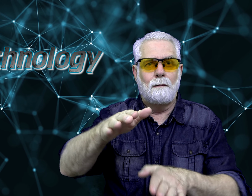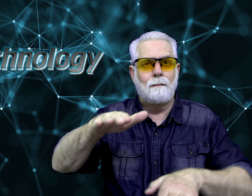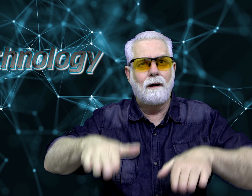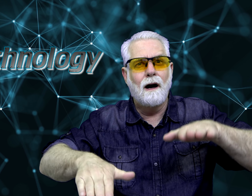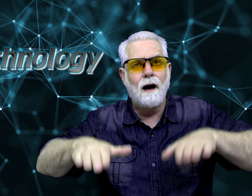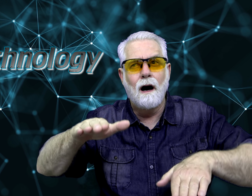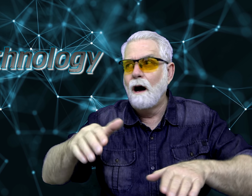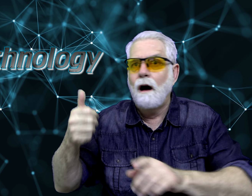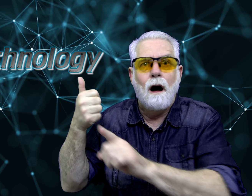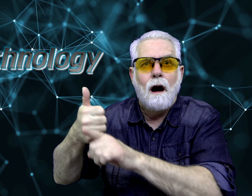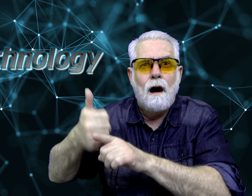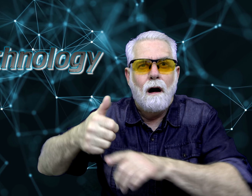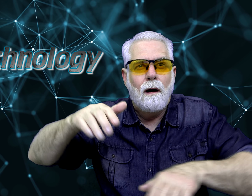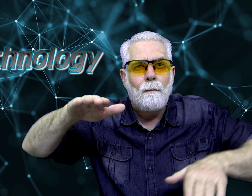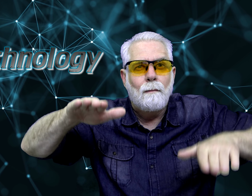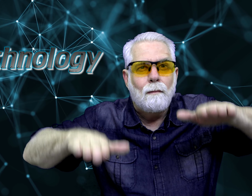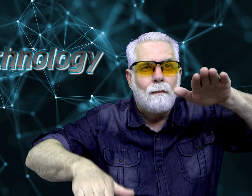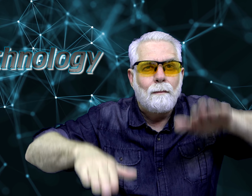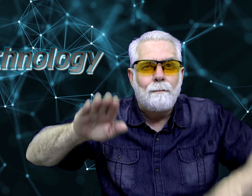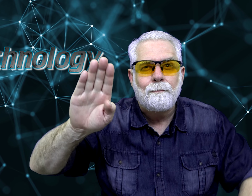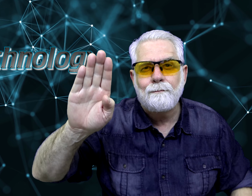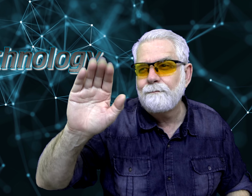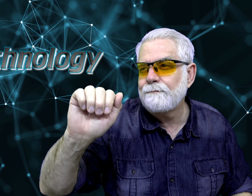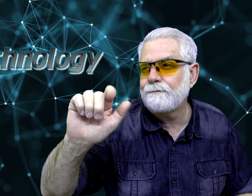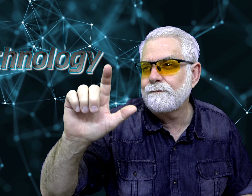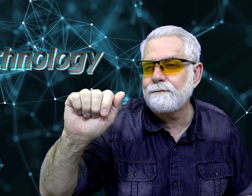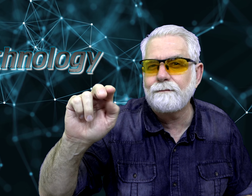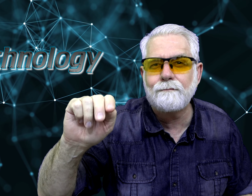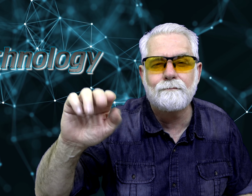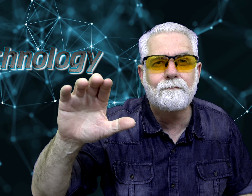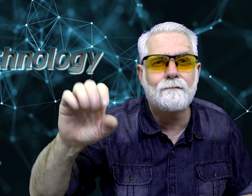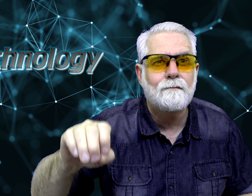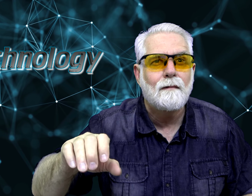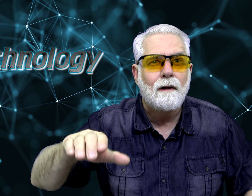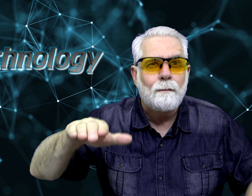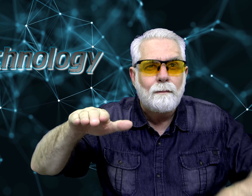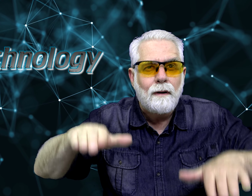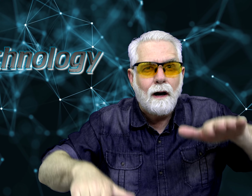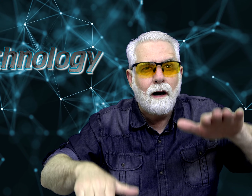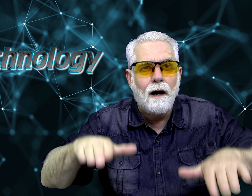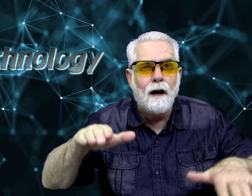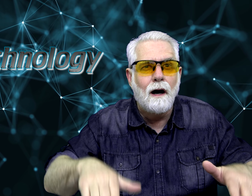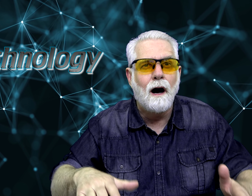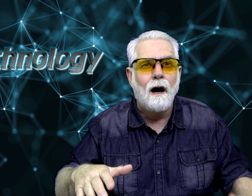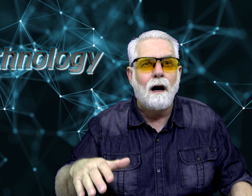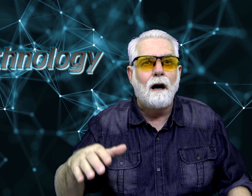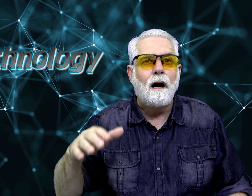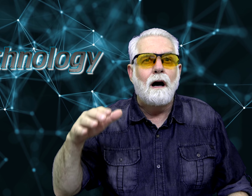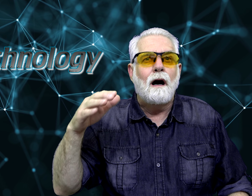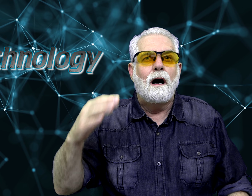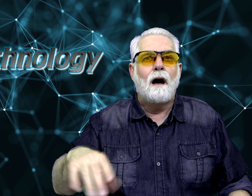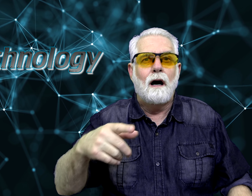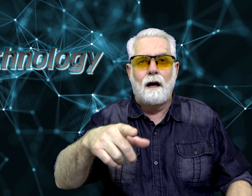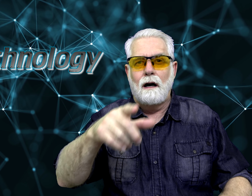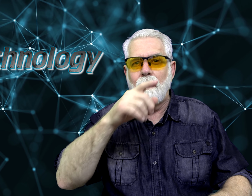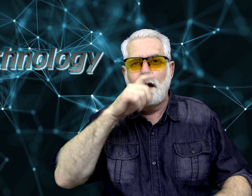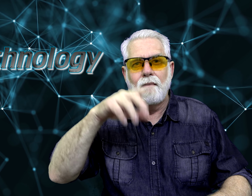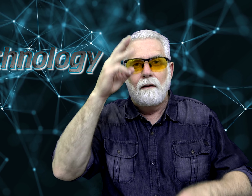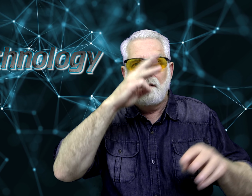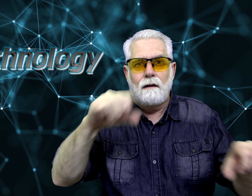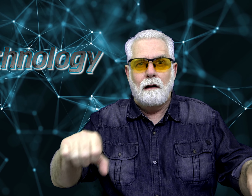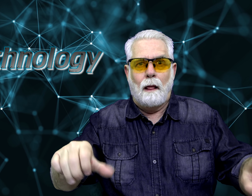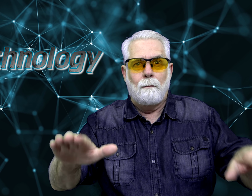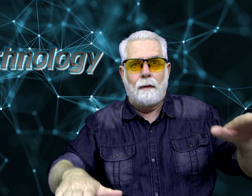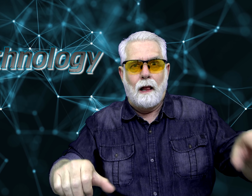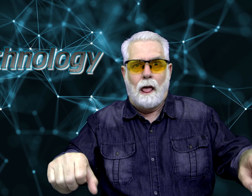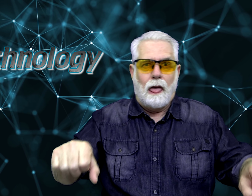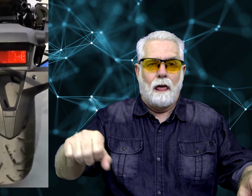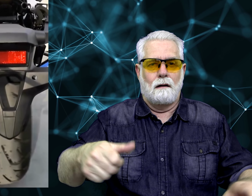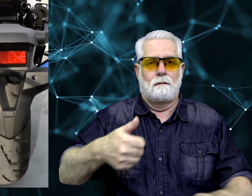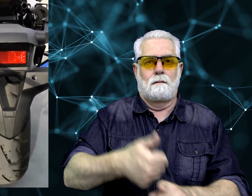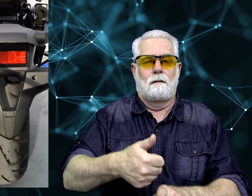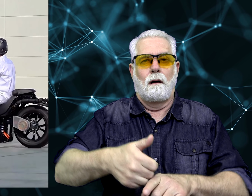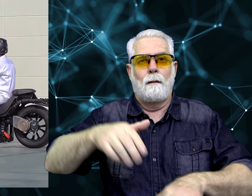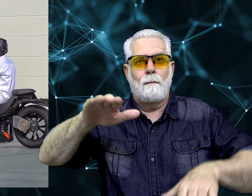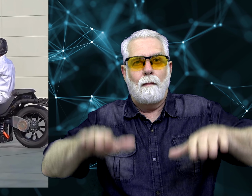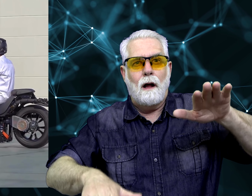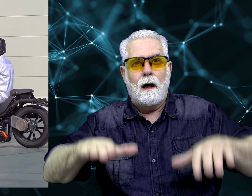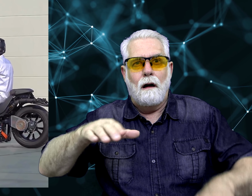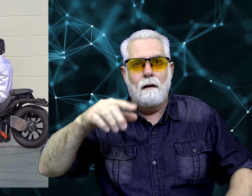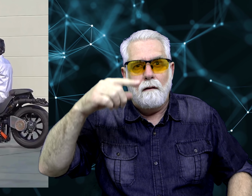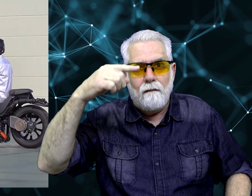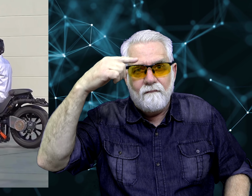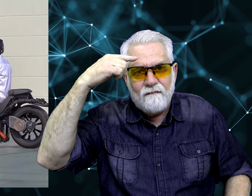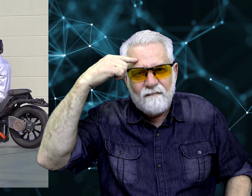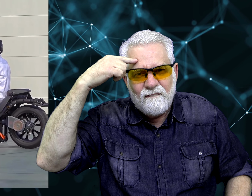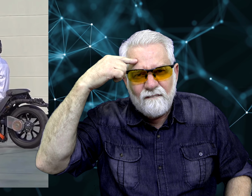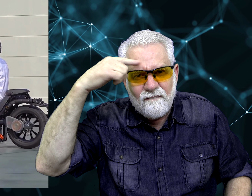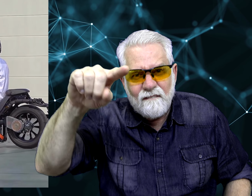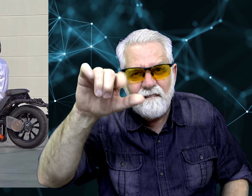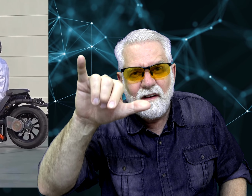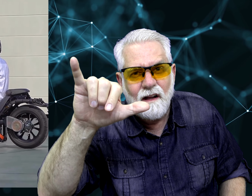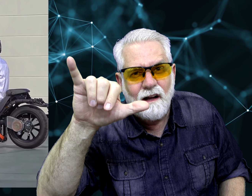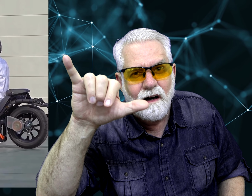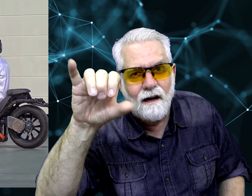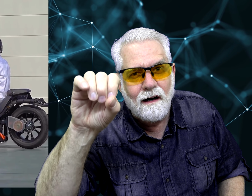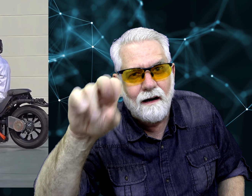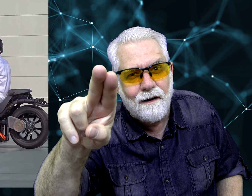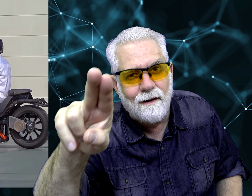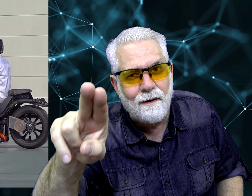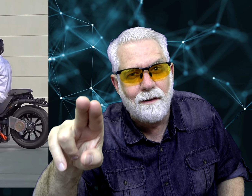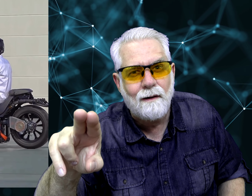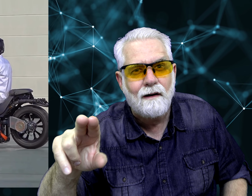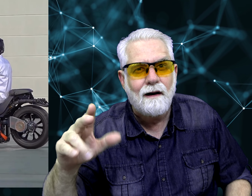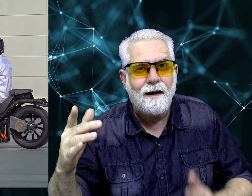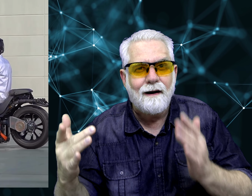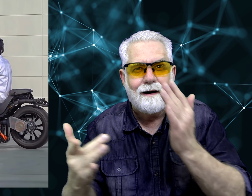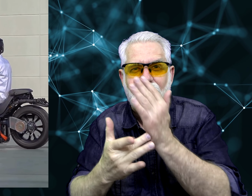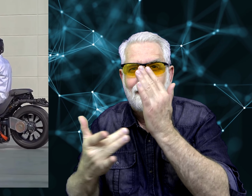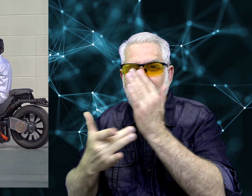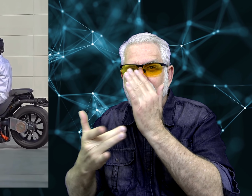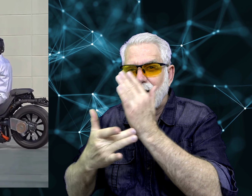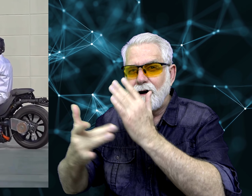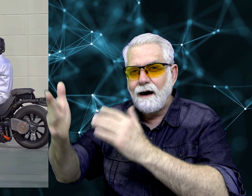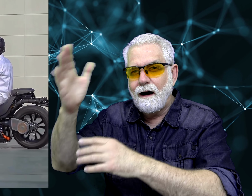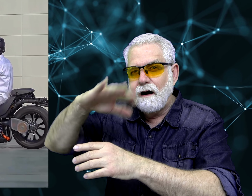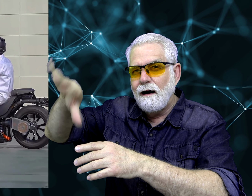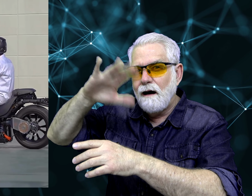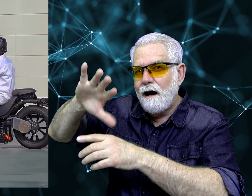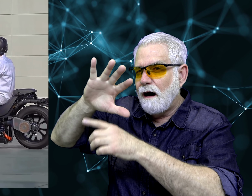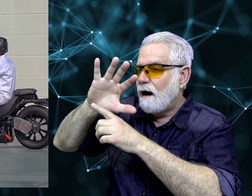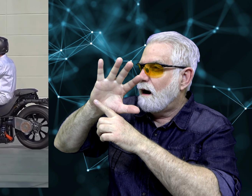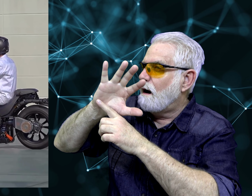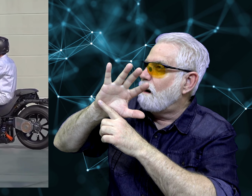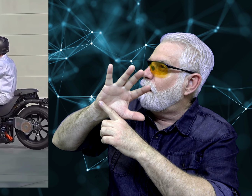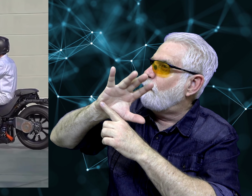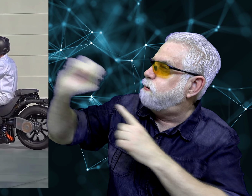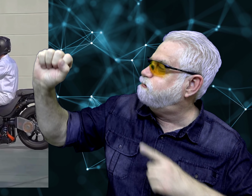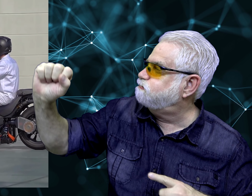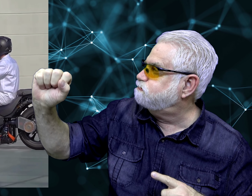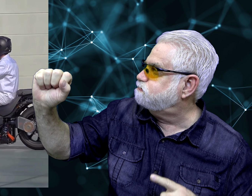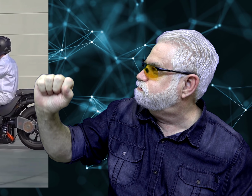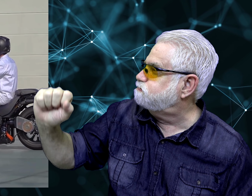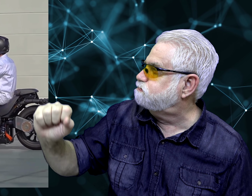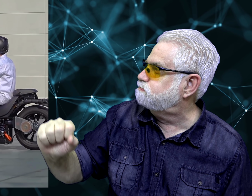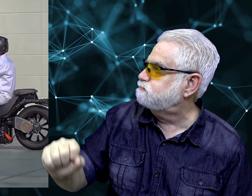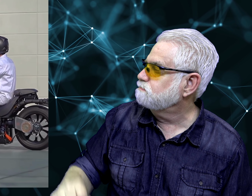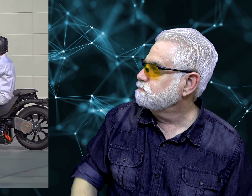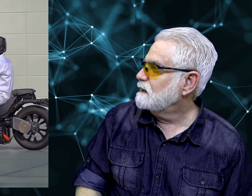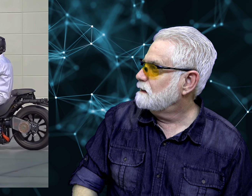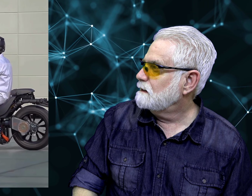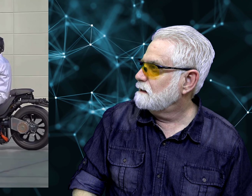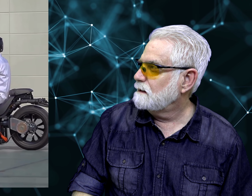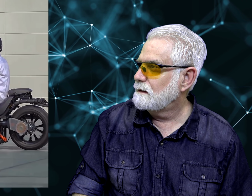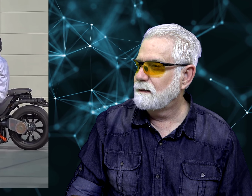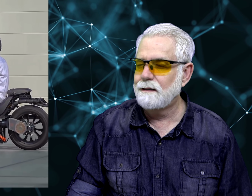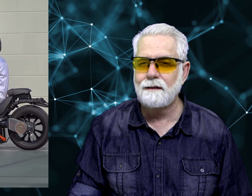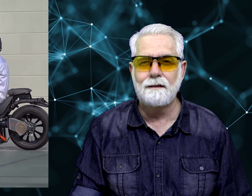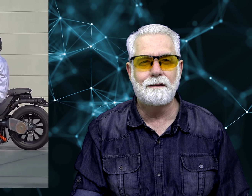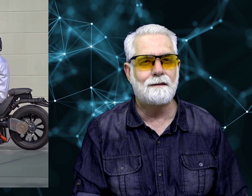It’s already ready! It balances itself! Wow! You don’t have to worry about your balance, it balances for Y-O-U! WOW Technology is out of this World.